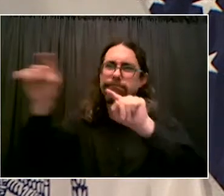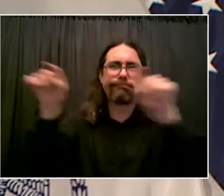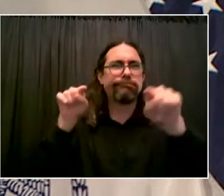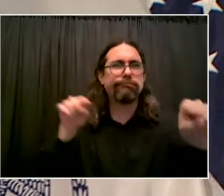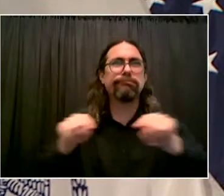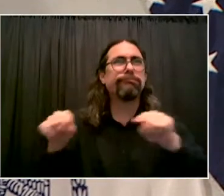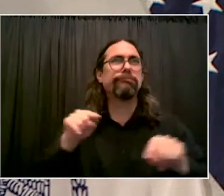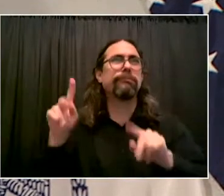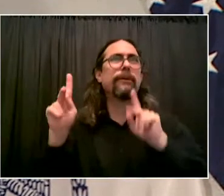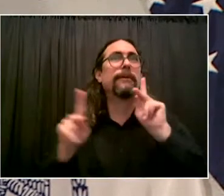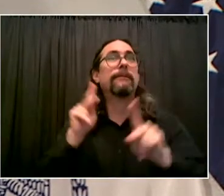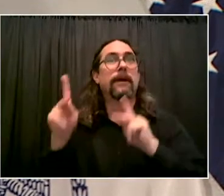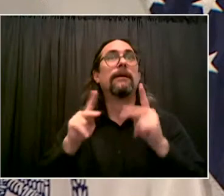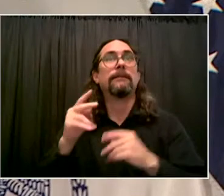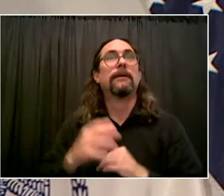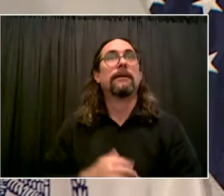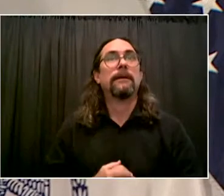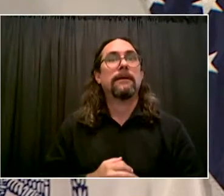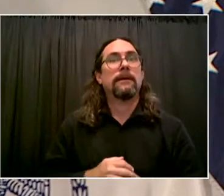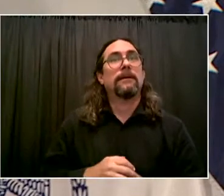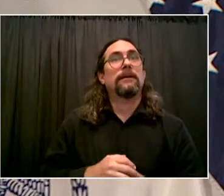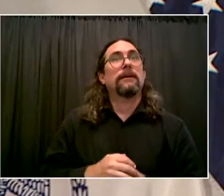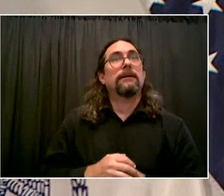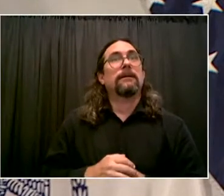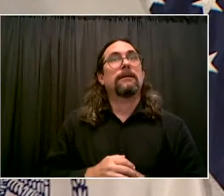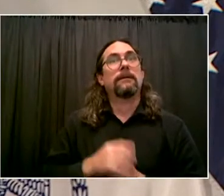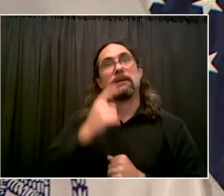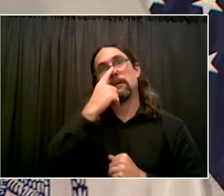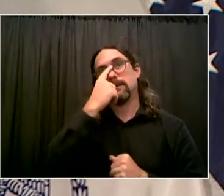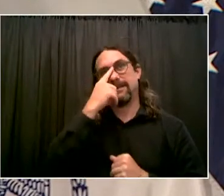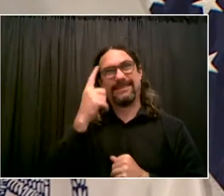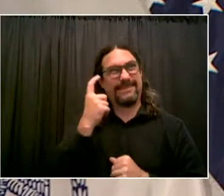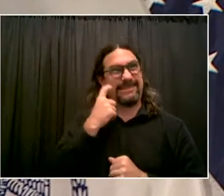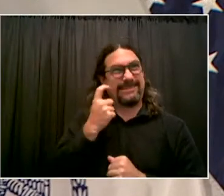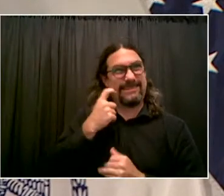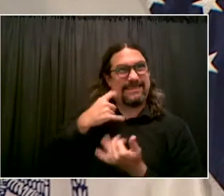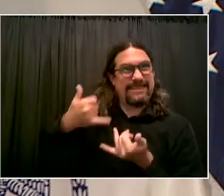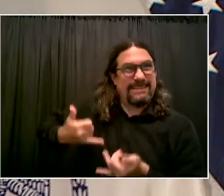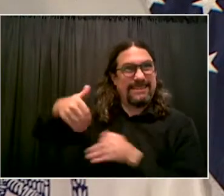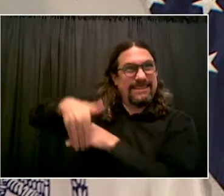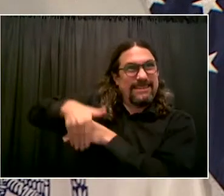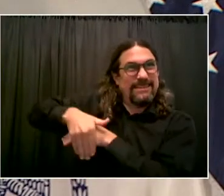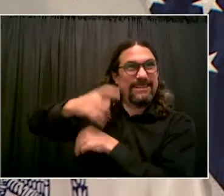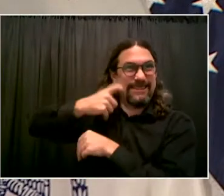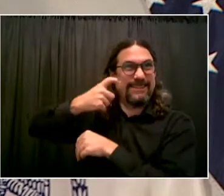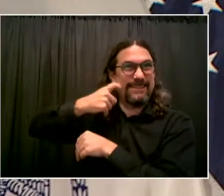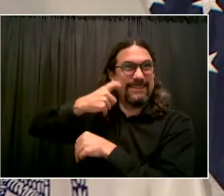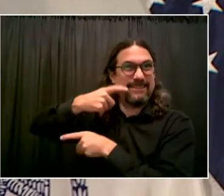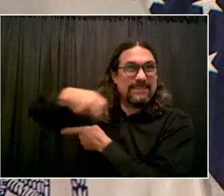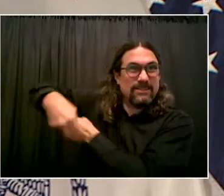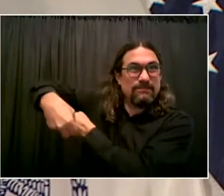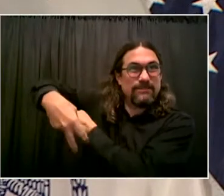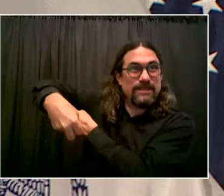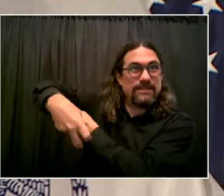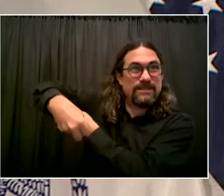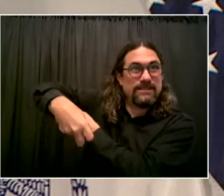HAS RECENTLY IS JUST OVER MIDNIGHT TAYOD THERE IS ANOTHER SHOOTING IN THE PRECINCT, 25-